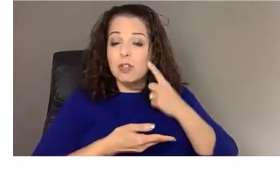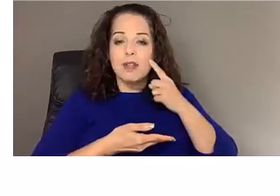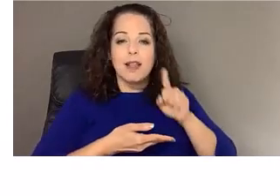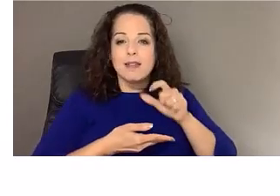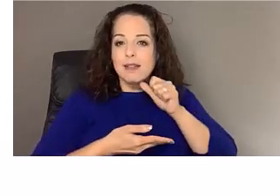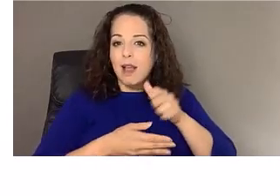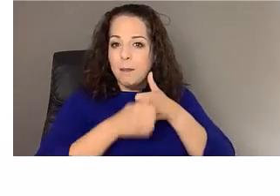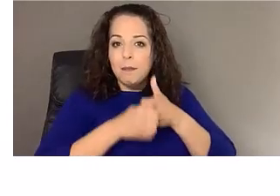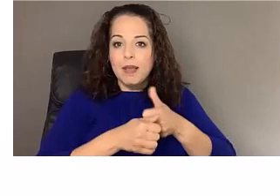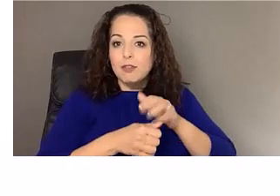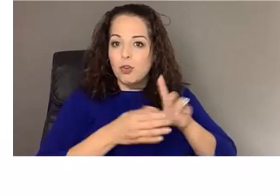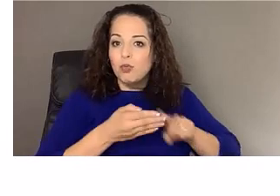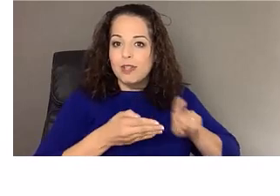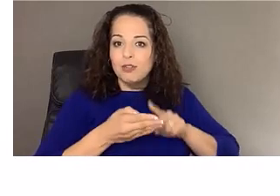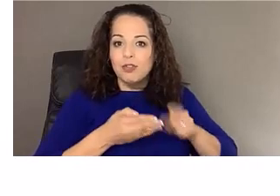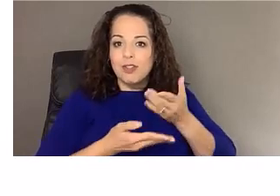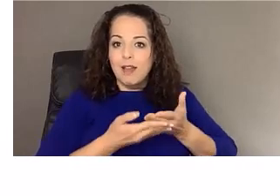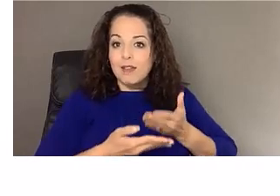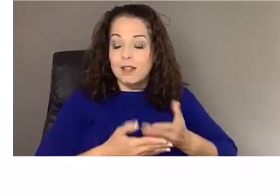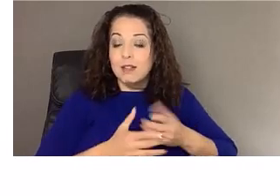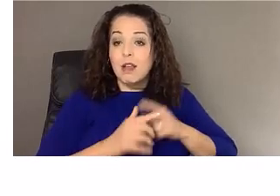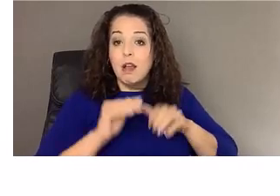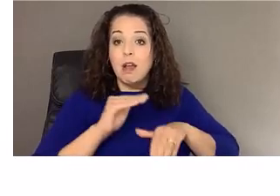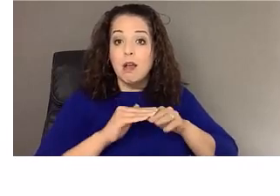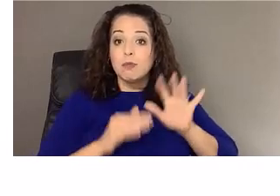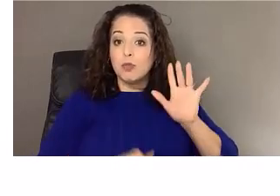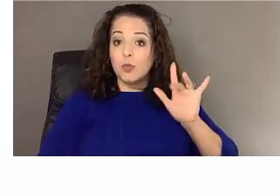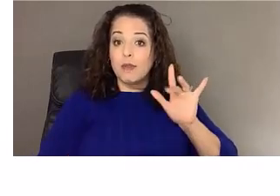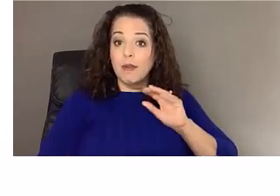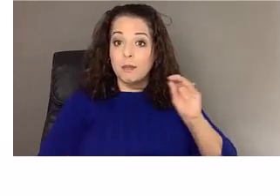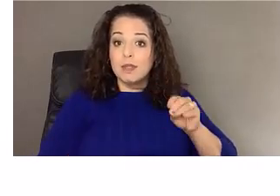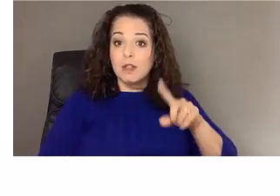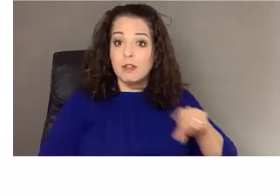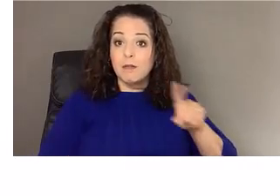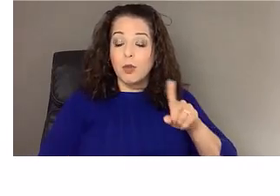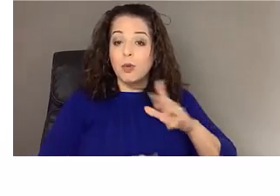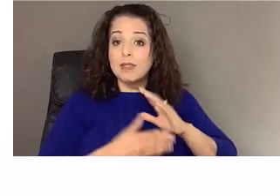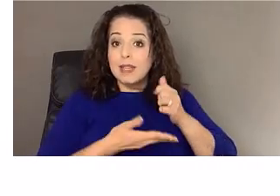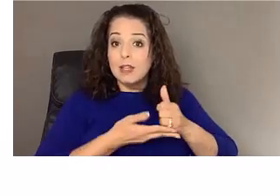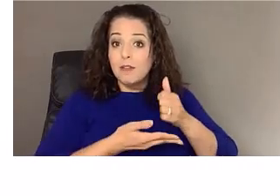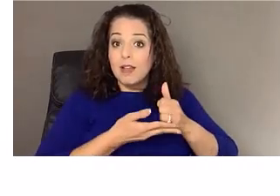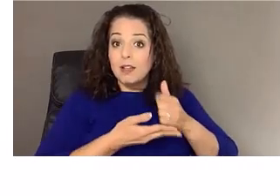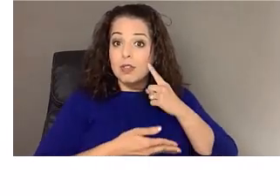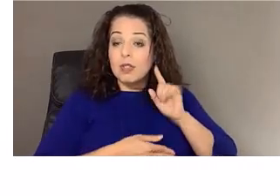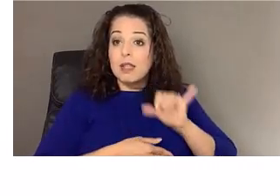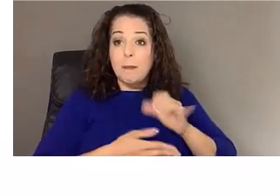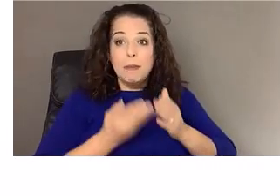And also, up to 25% of intervention that may be not needed for patient